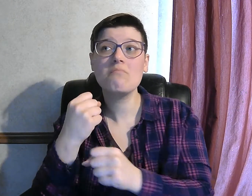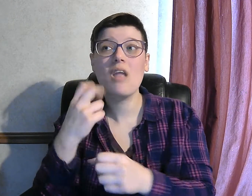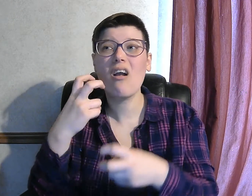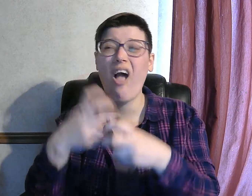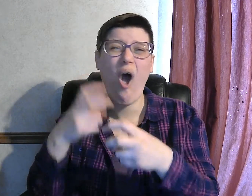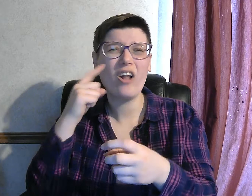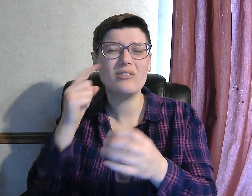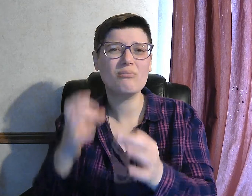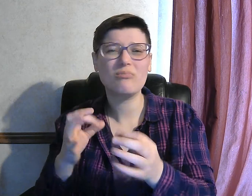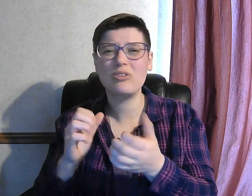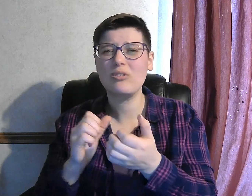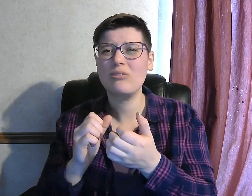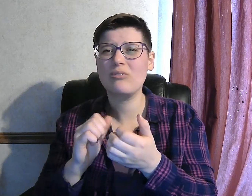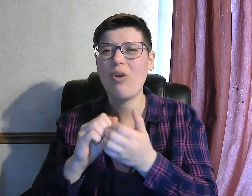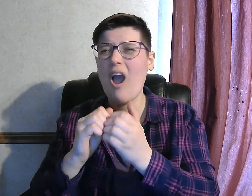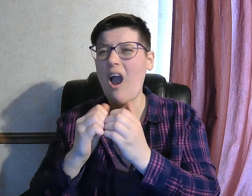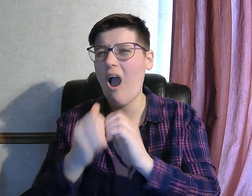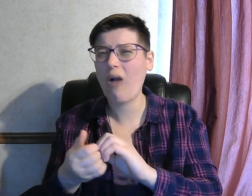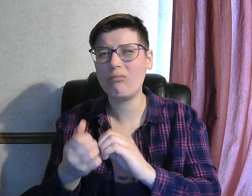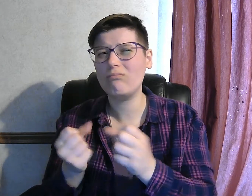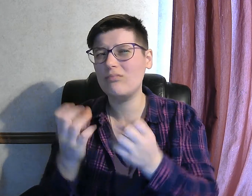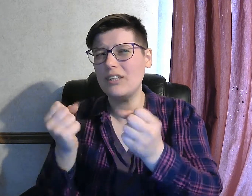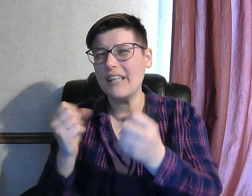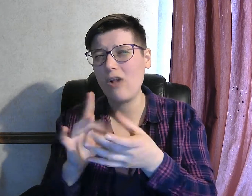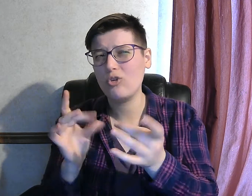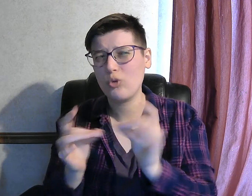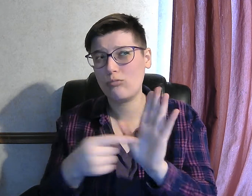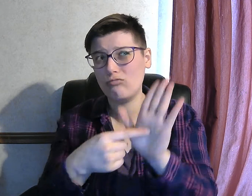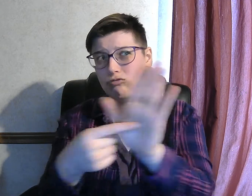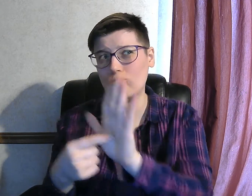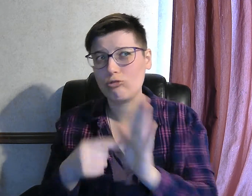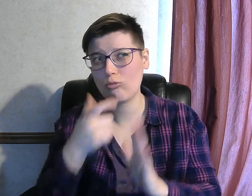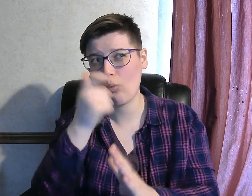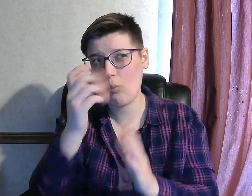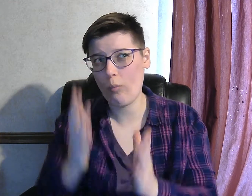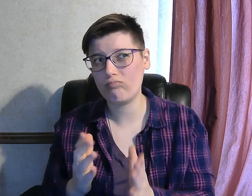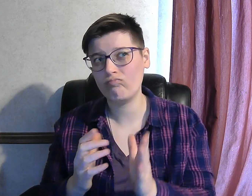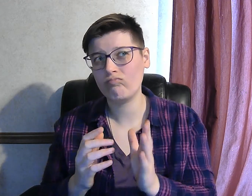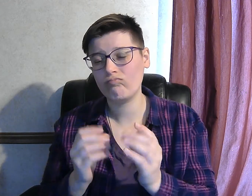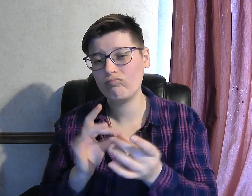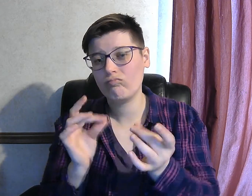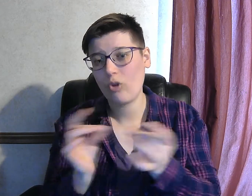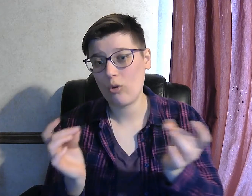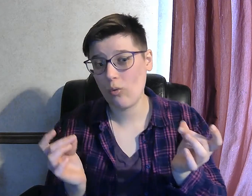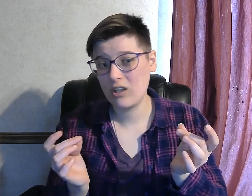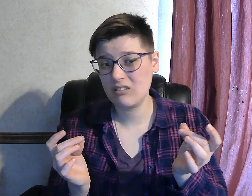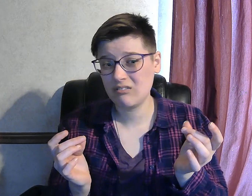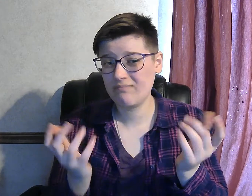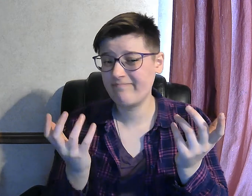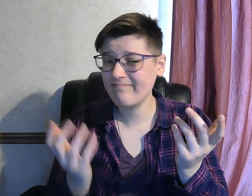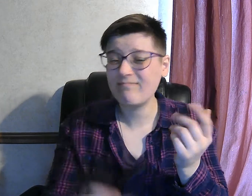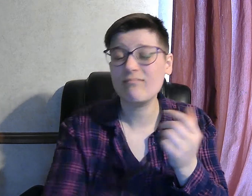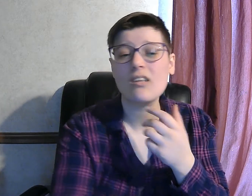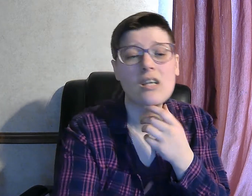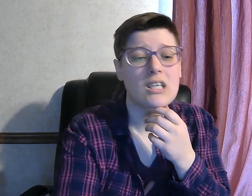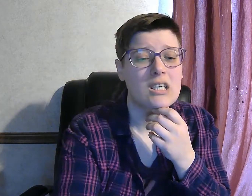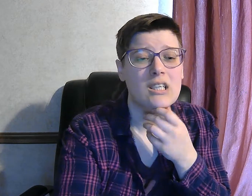um, make hard decisions, really, for how to sign the story, how to show the viewer the story.